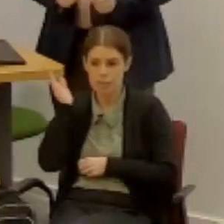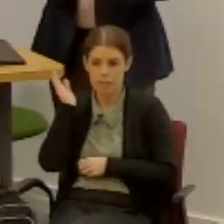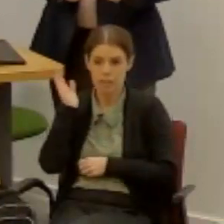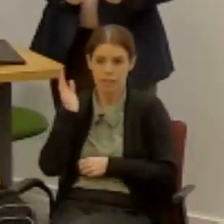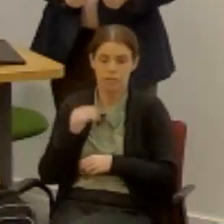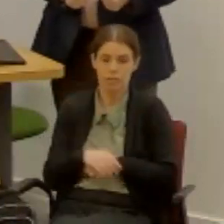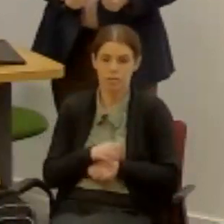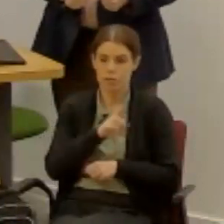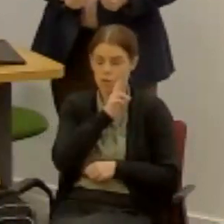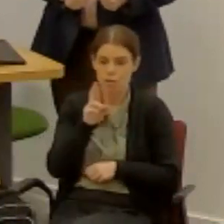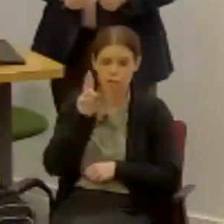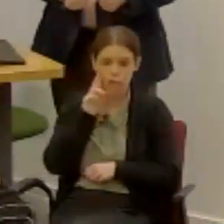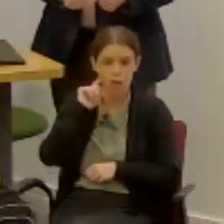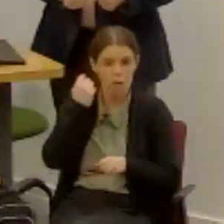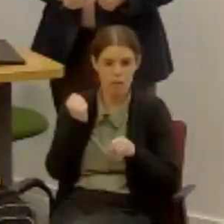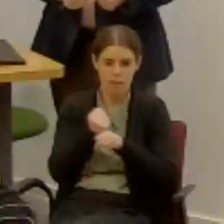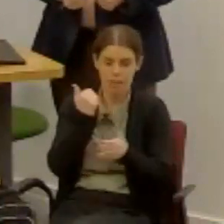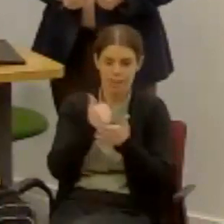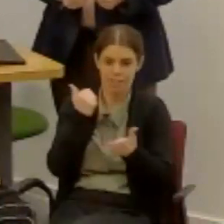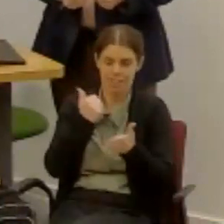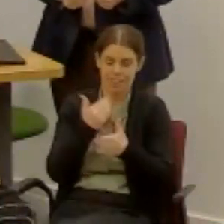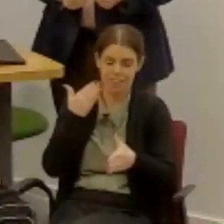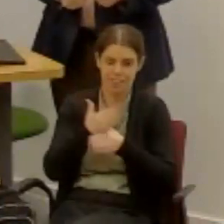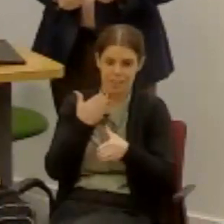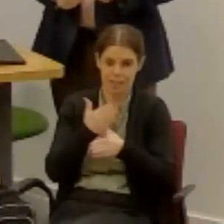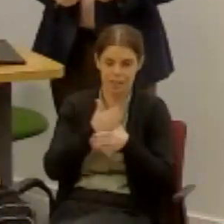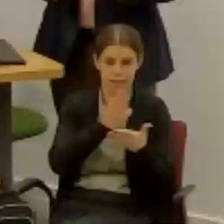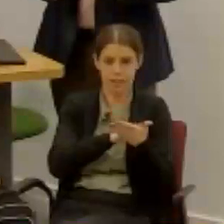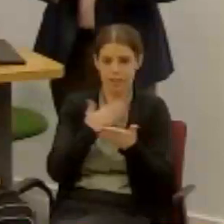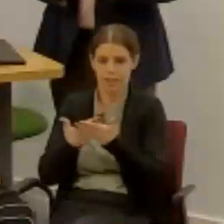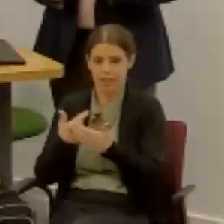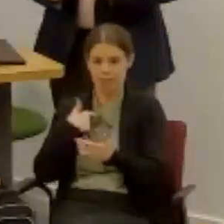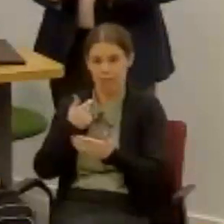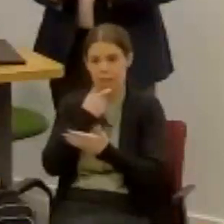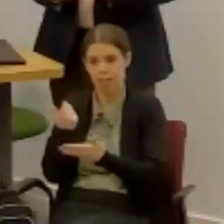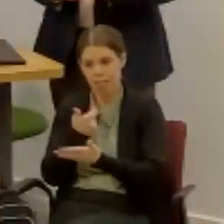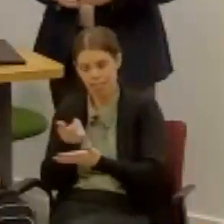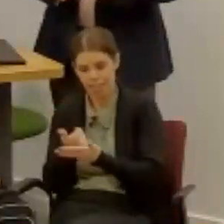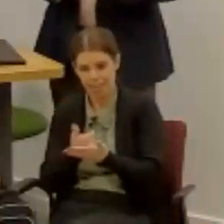And Rosie's gonna do a fantastic job of trying to relate my gibberish into sign language,